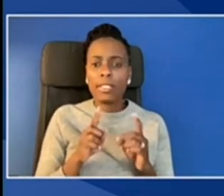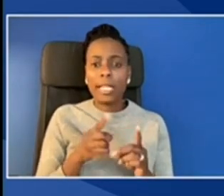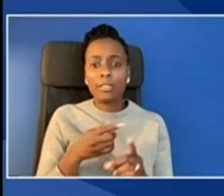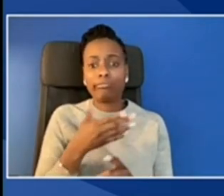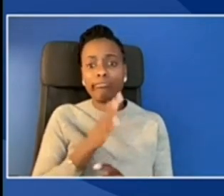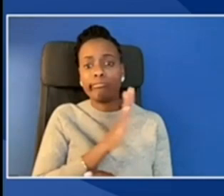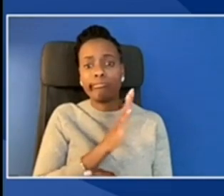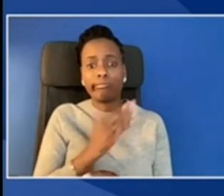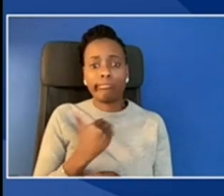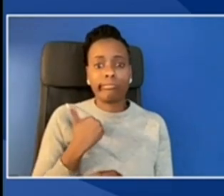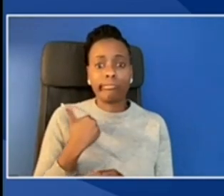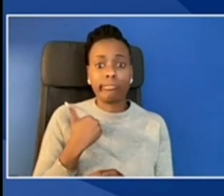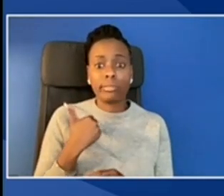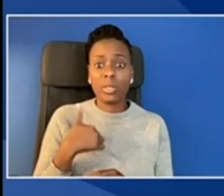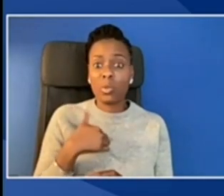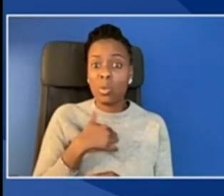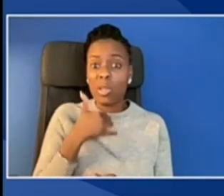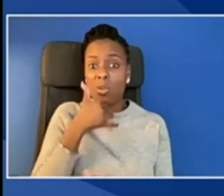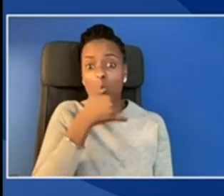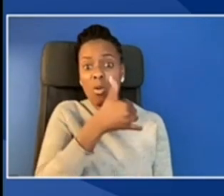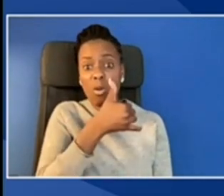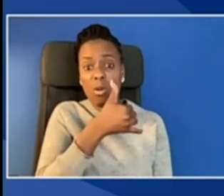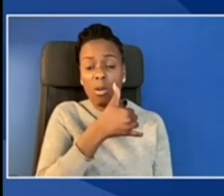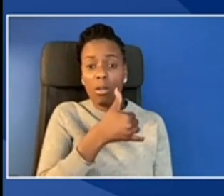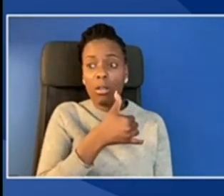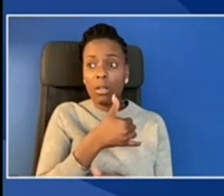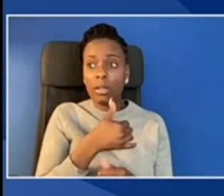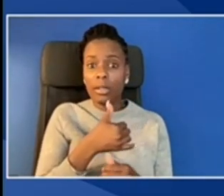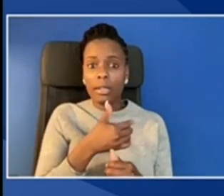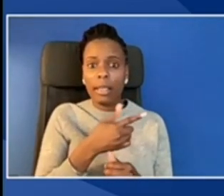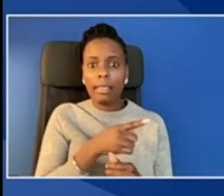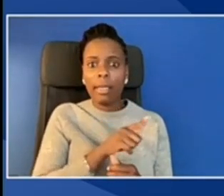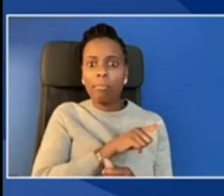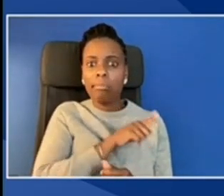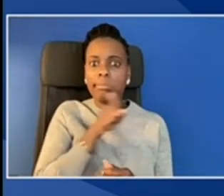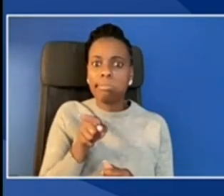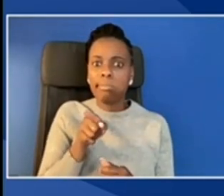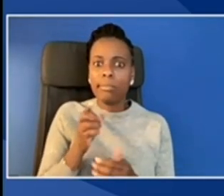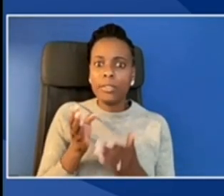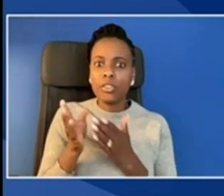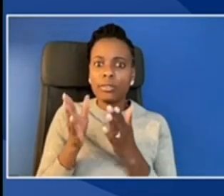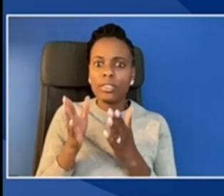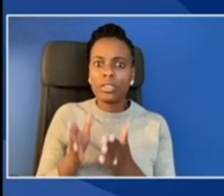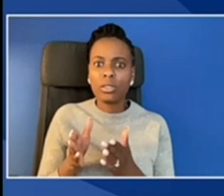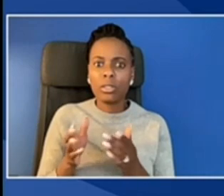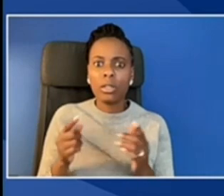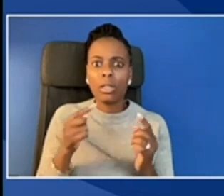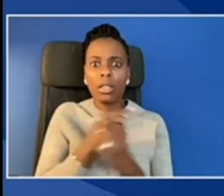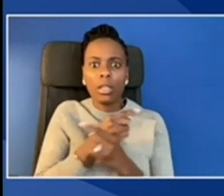Department of Education trying to find answers, they bounce us back to the servicers. So there's a lack of